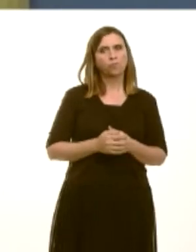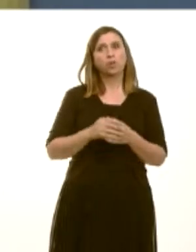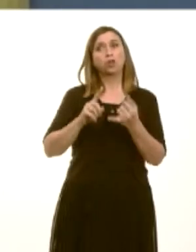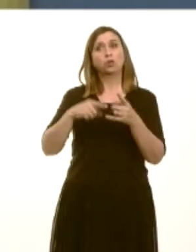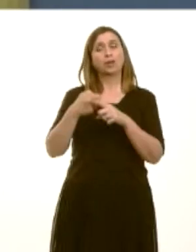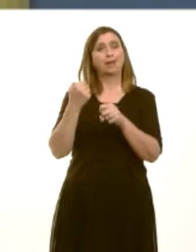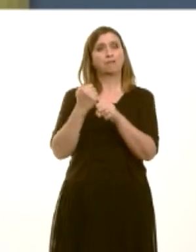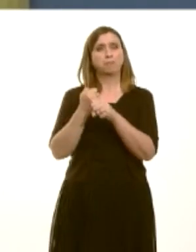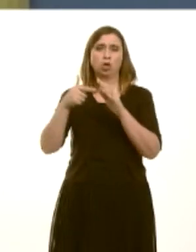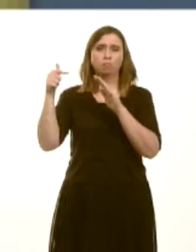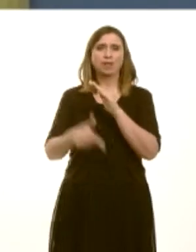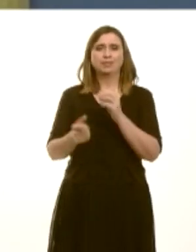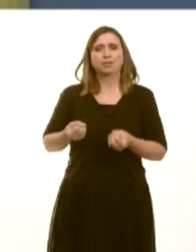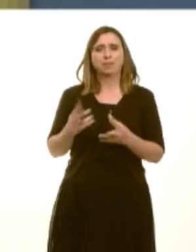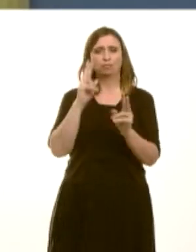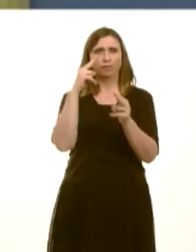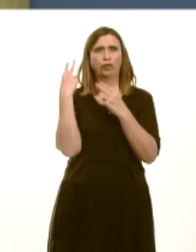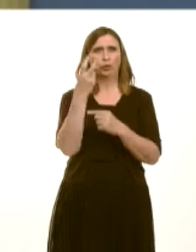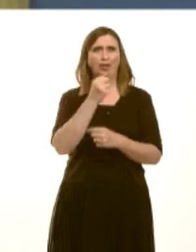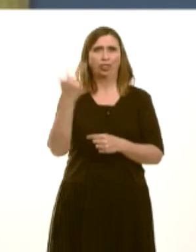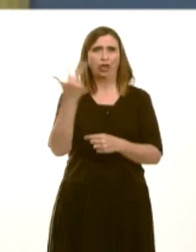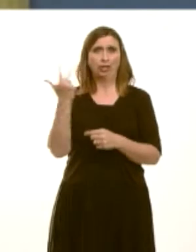spending review back in 2013, you saidóand I quoteóthat